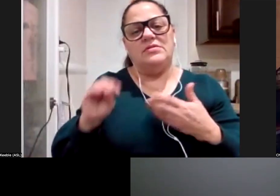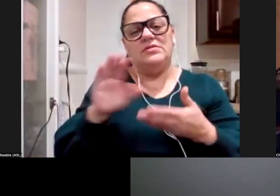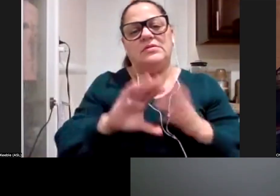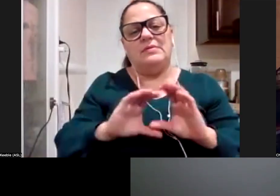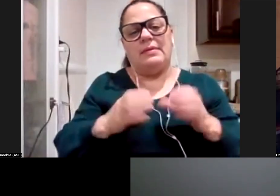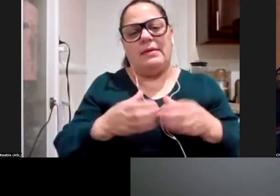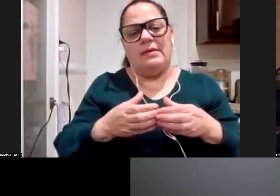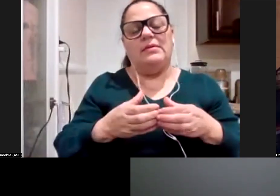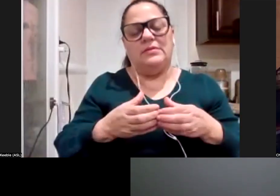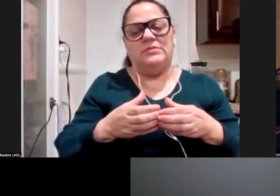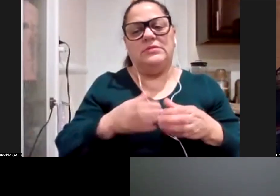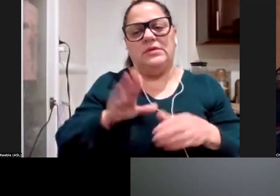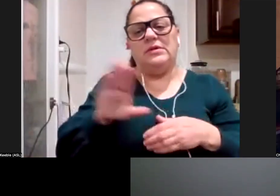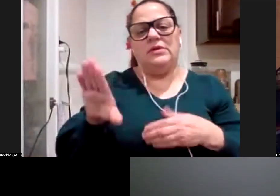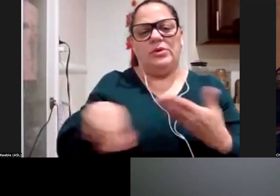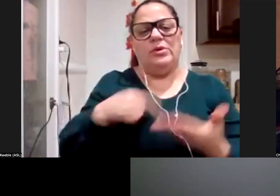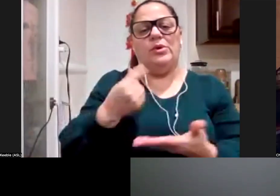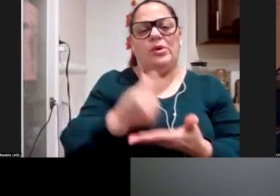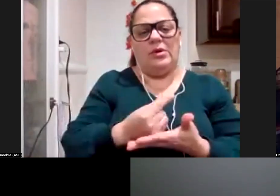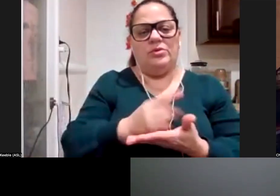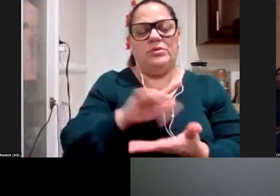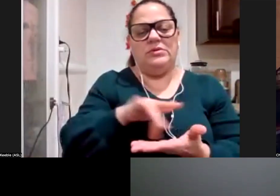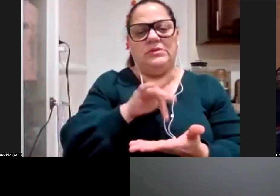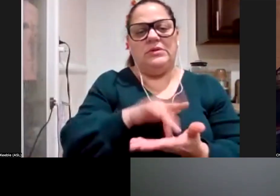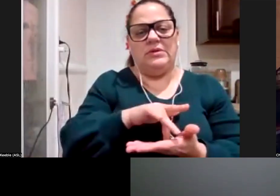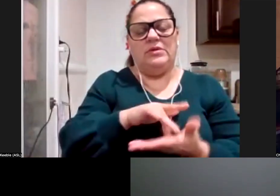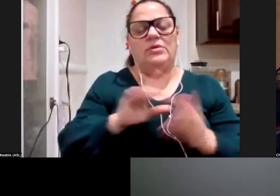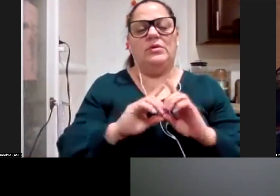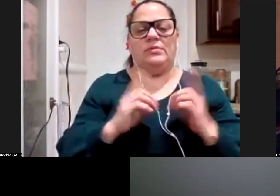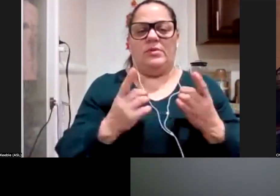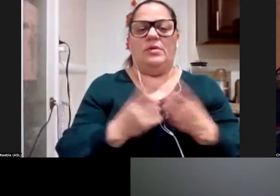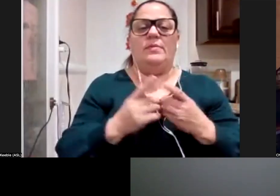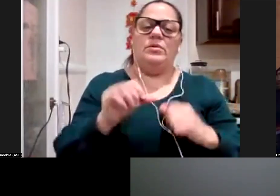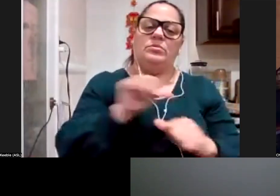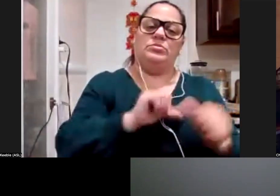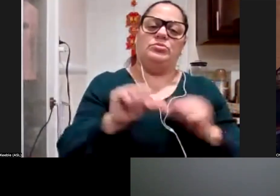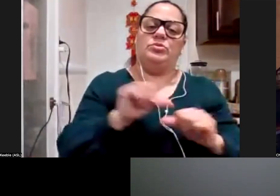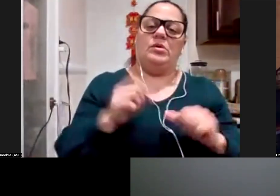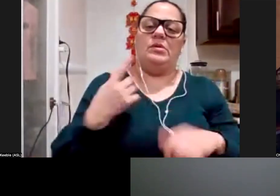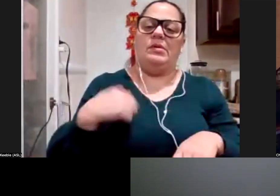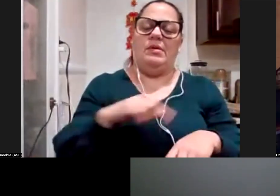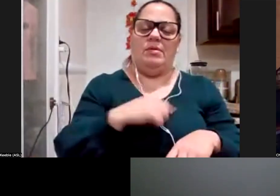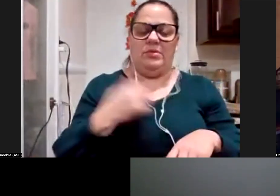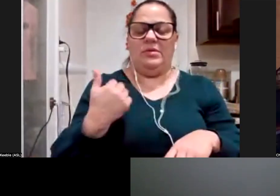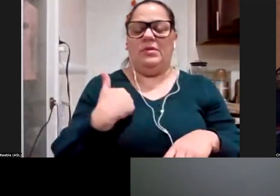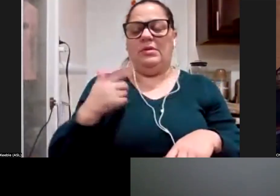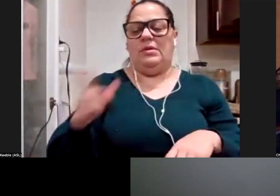at the CUNY graduate center in the department of sociology. I was taking his class and many